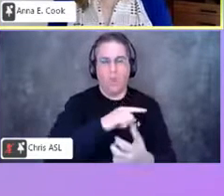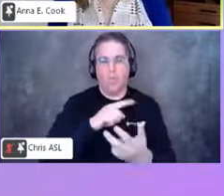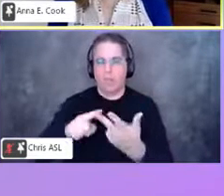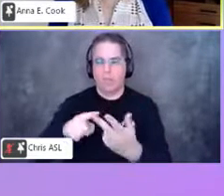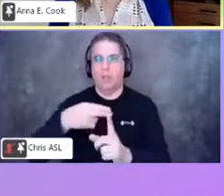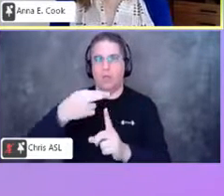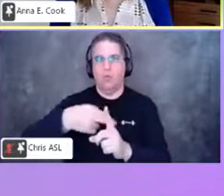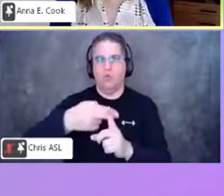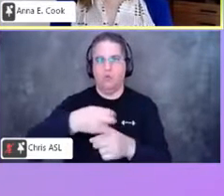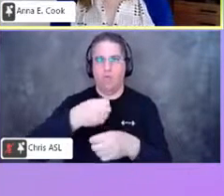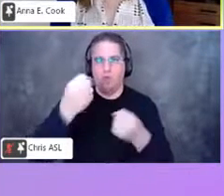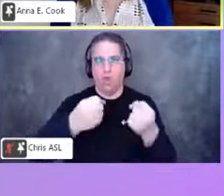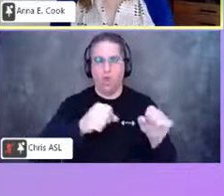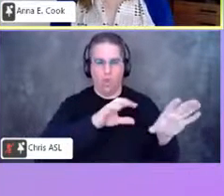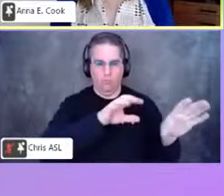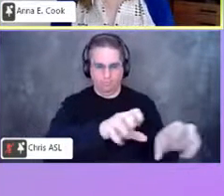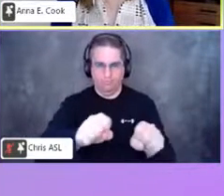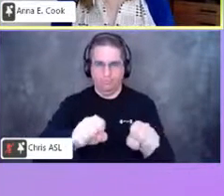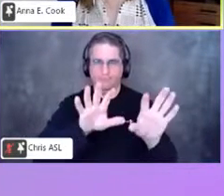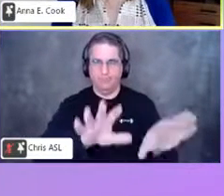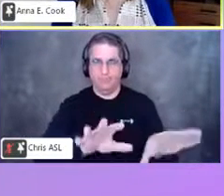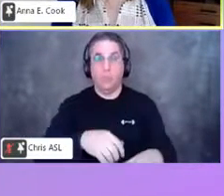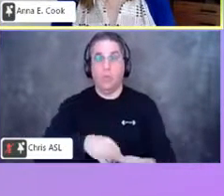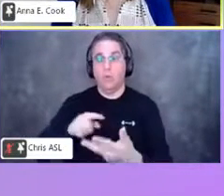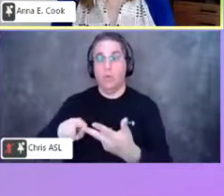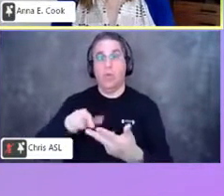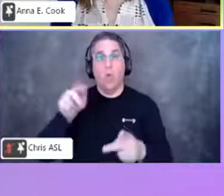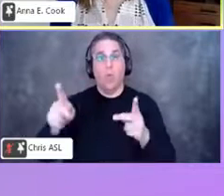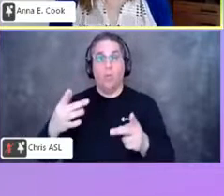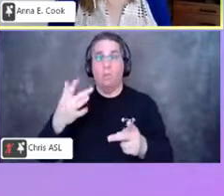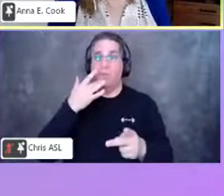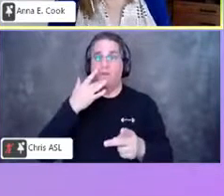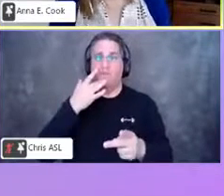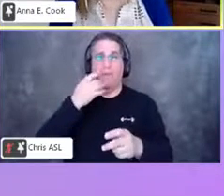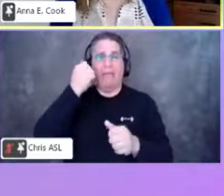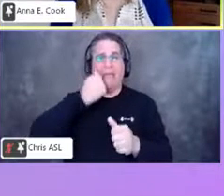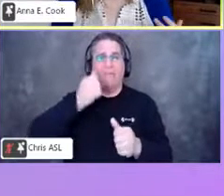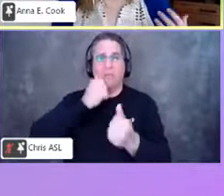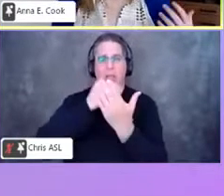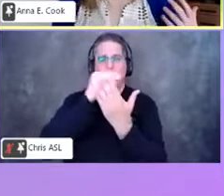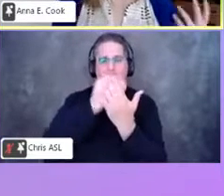and then some people might prefer a detailed itinerary maybe a spreadsheet accounting for